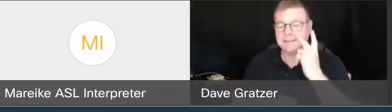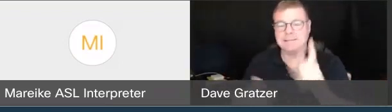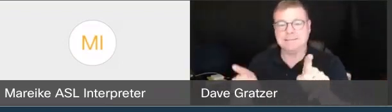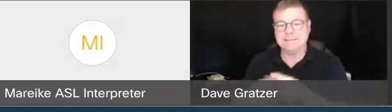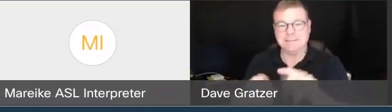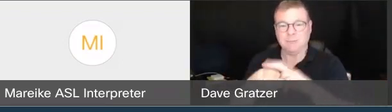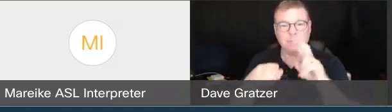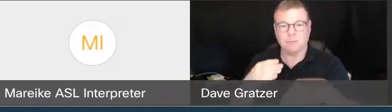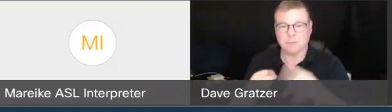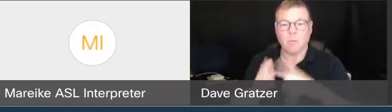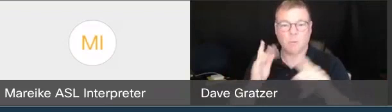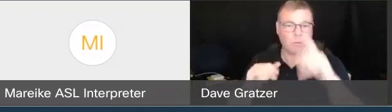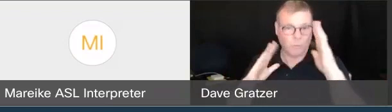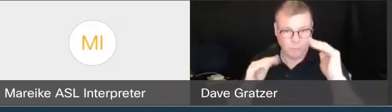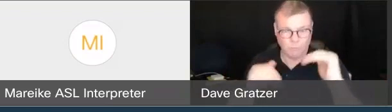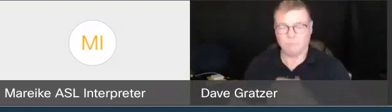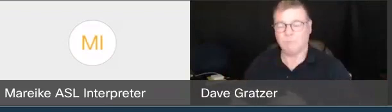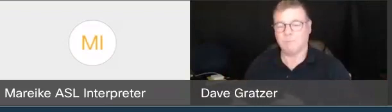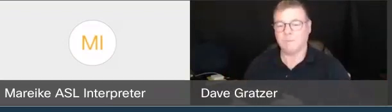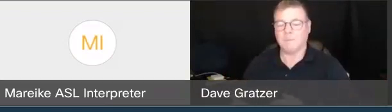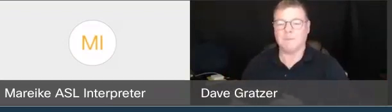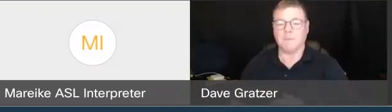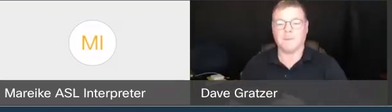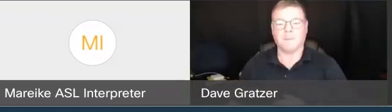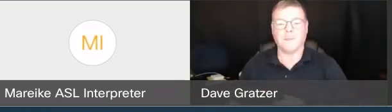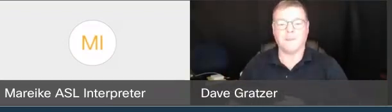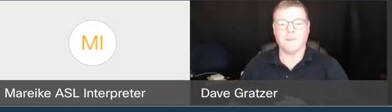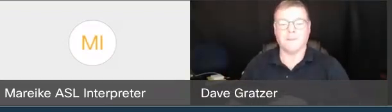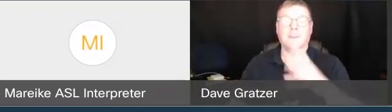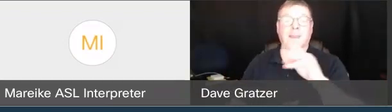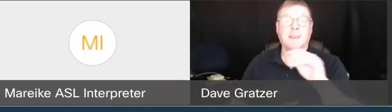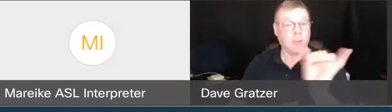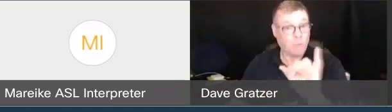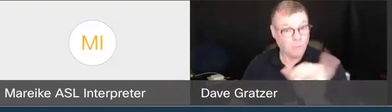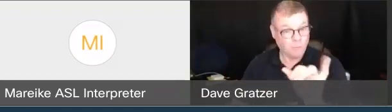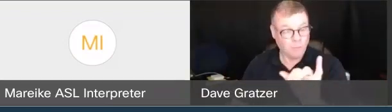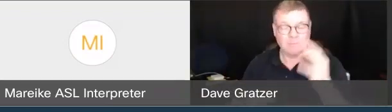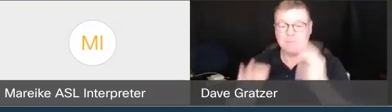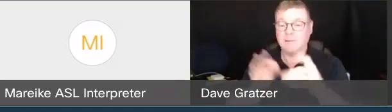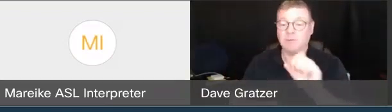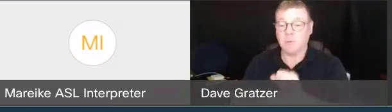the outcomes you would hope. I would also say, if you are working in an environment or working